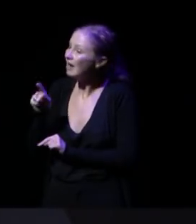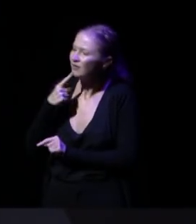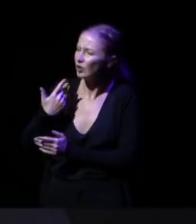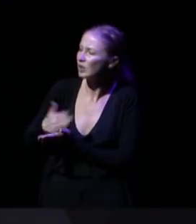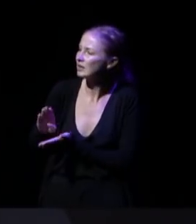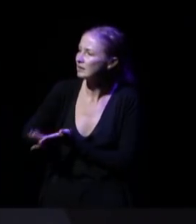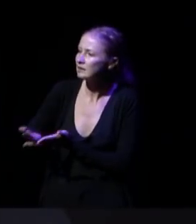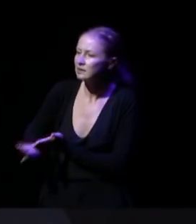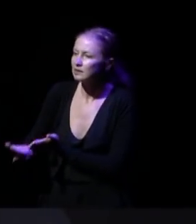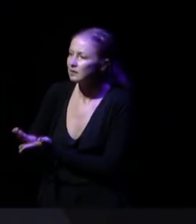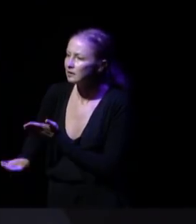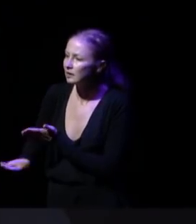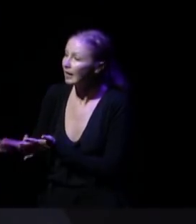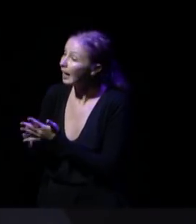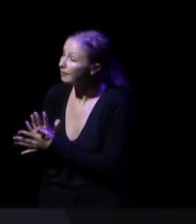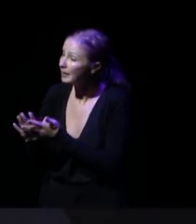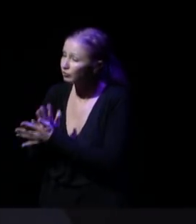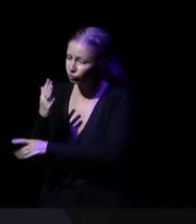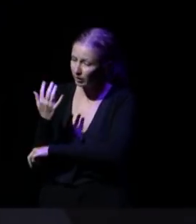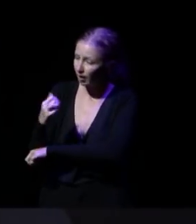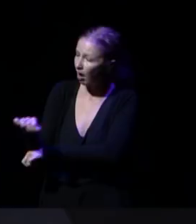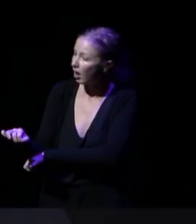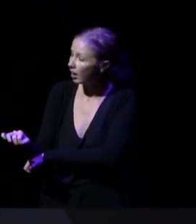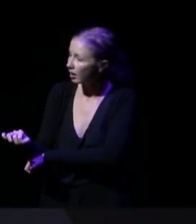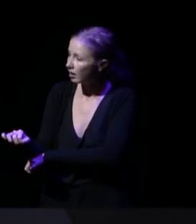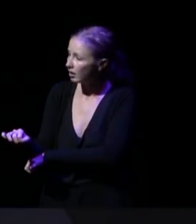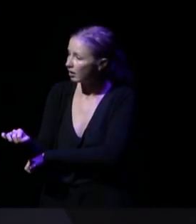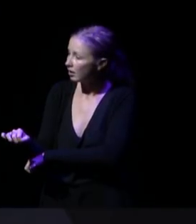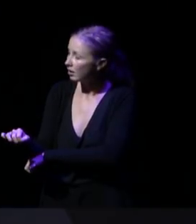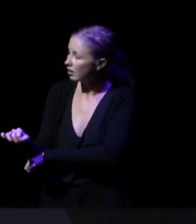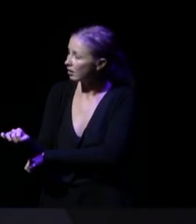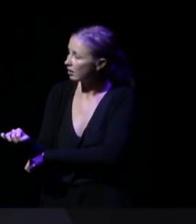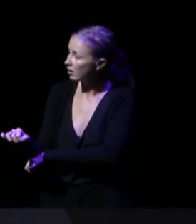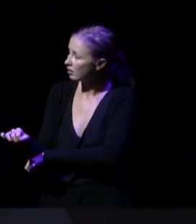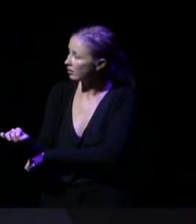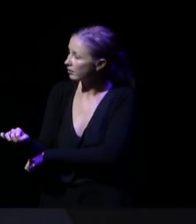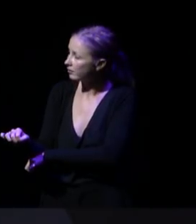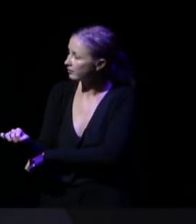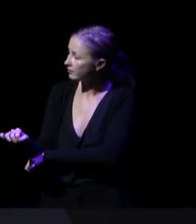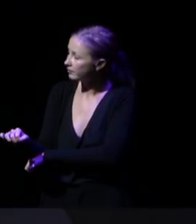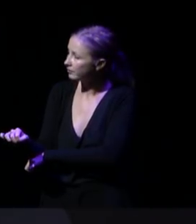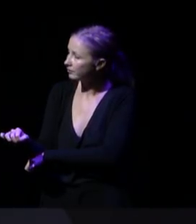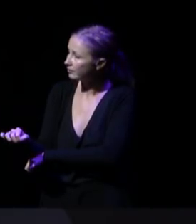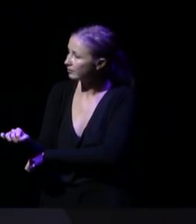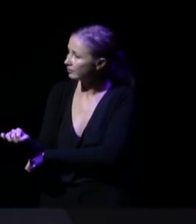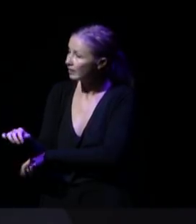is to deny yourself not just the endorphins,